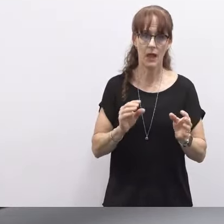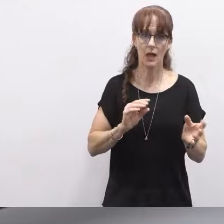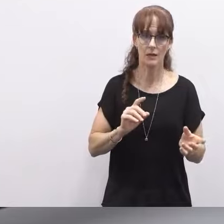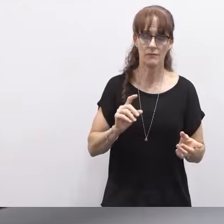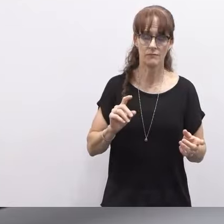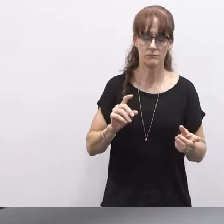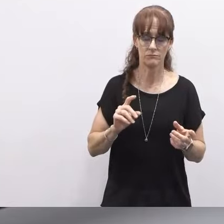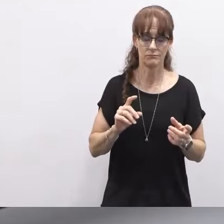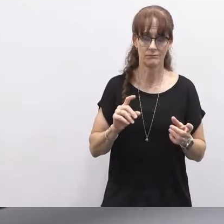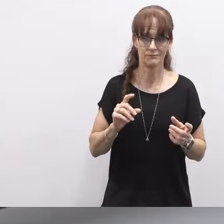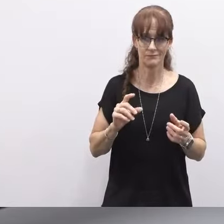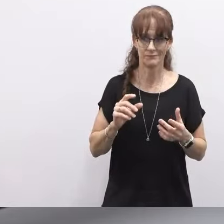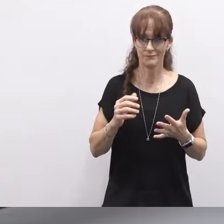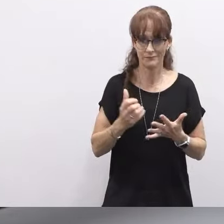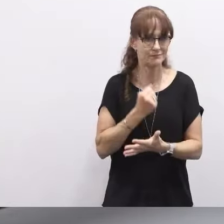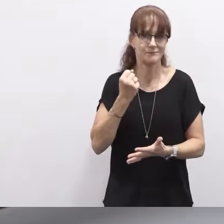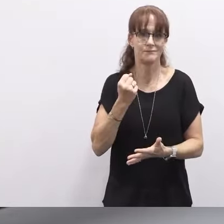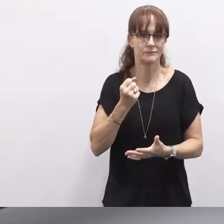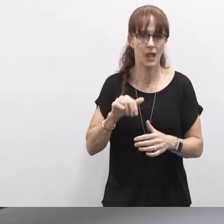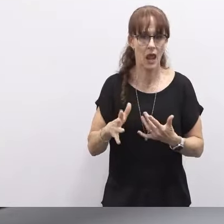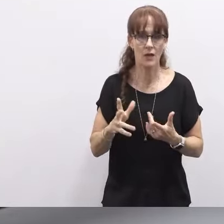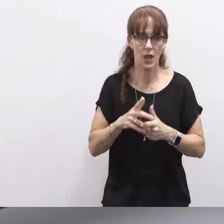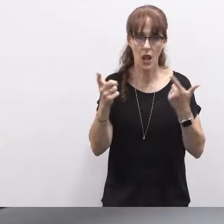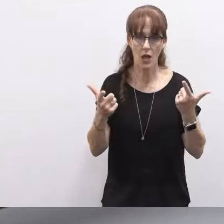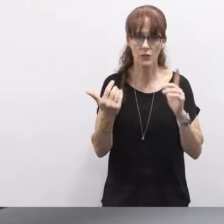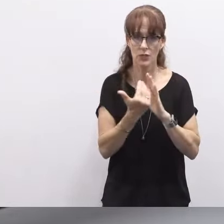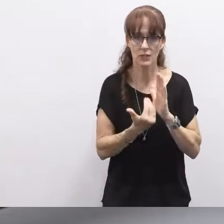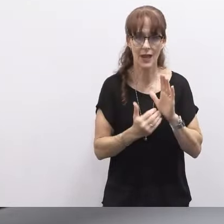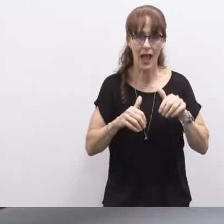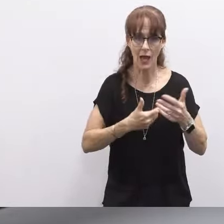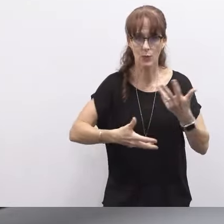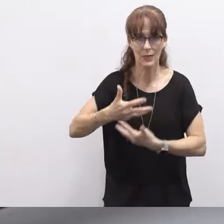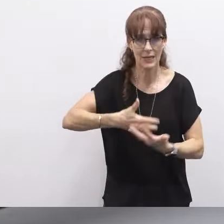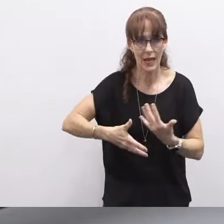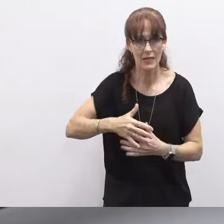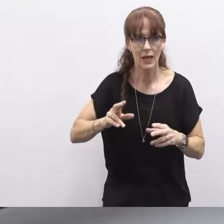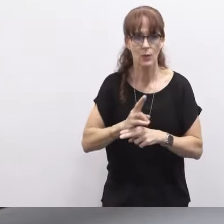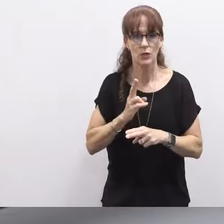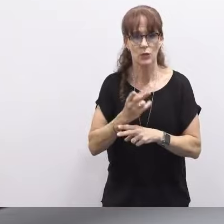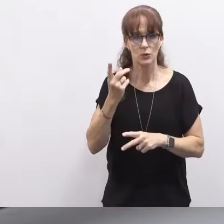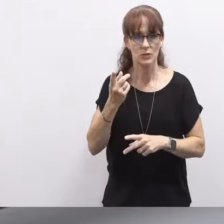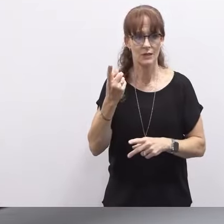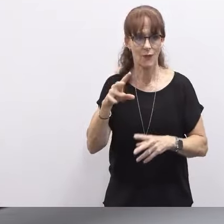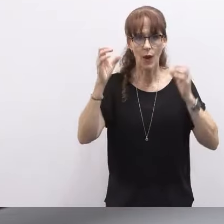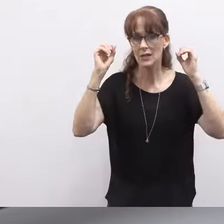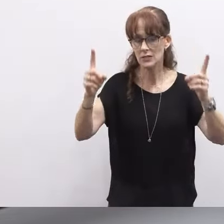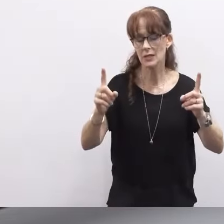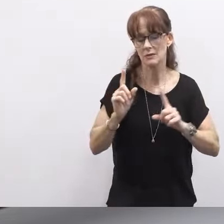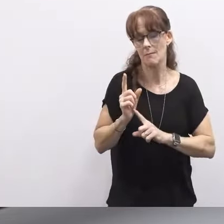into consideration in the larger agenda. How do we engage? How do we use this as an educational moment?